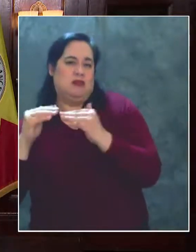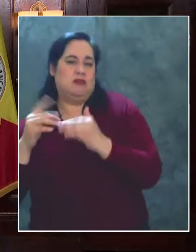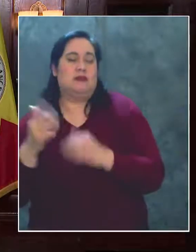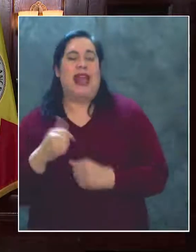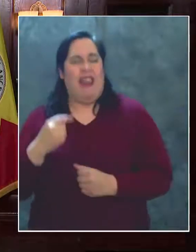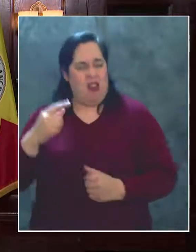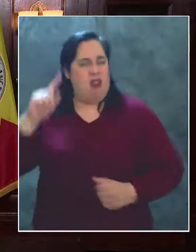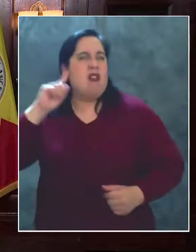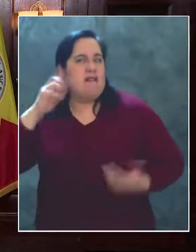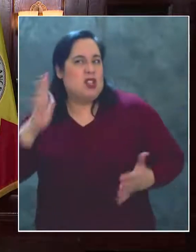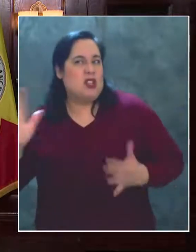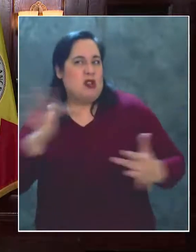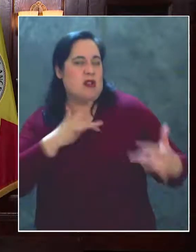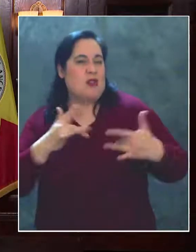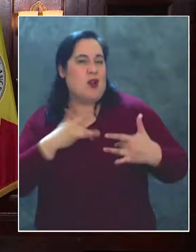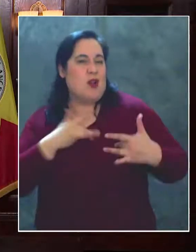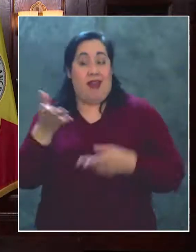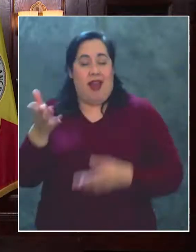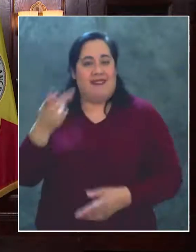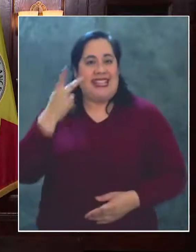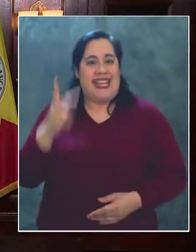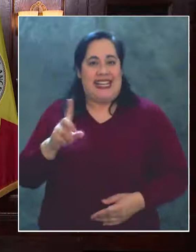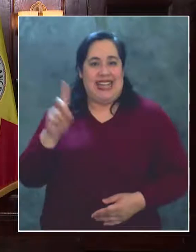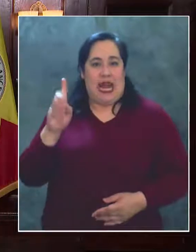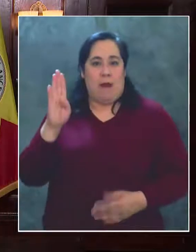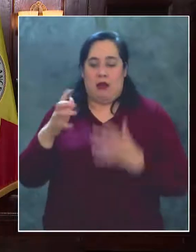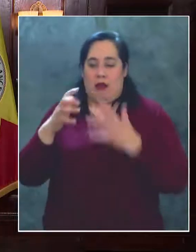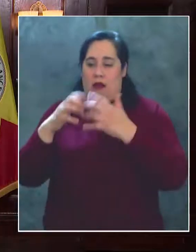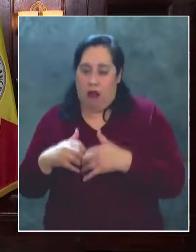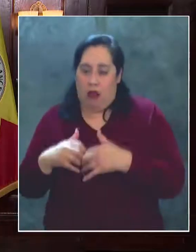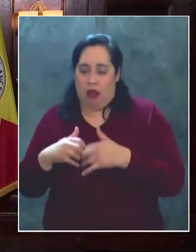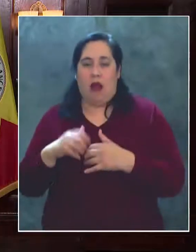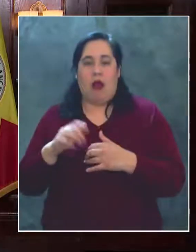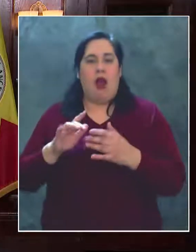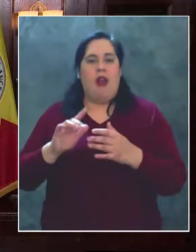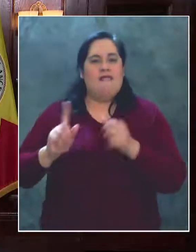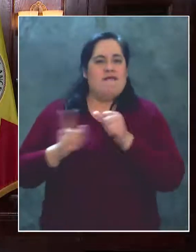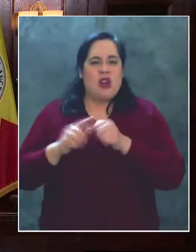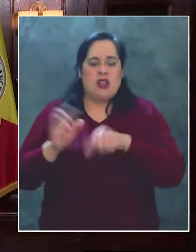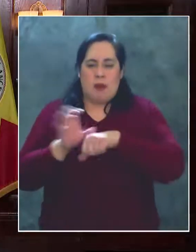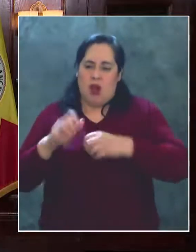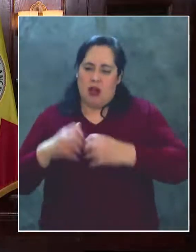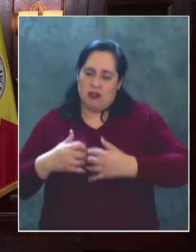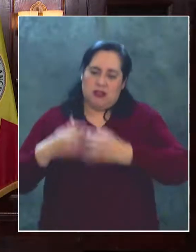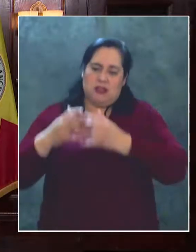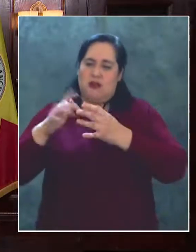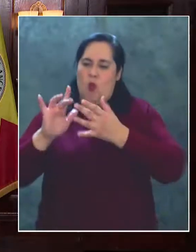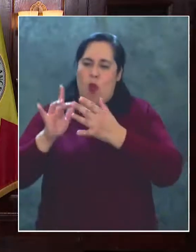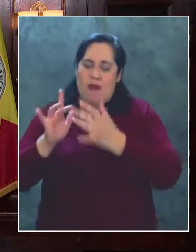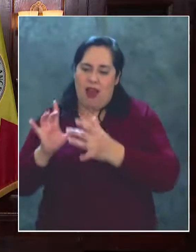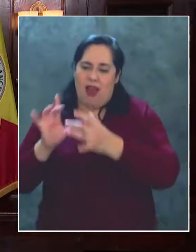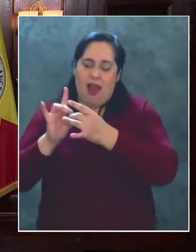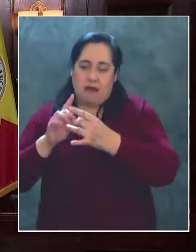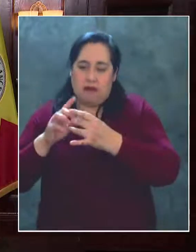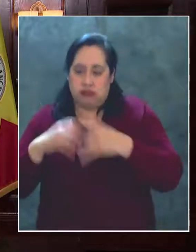ON THOSE SITES. I SAW THE DATABASES, I SAW THE STATE TO IMPROVE THE